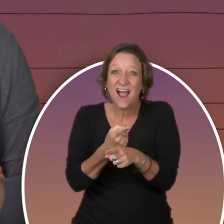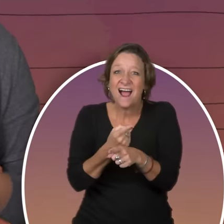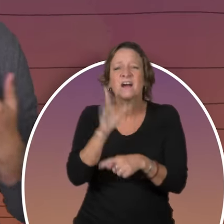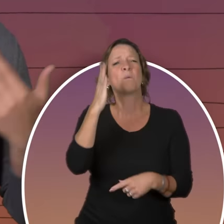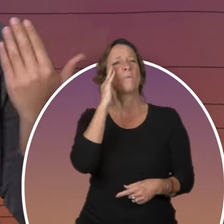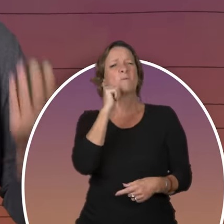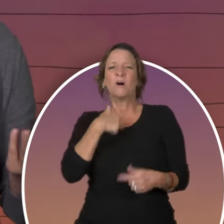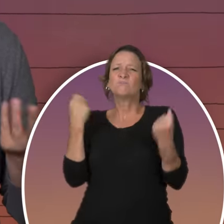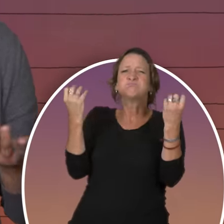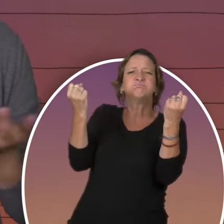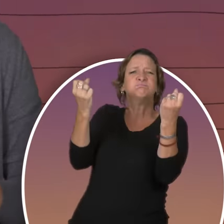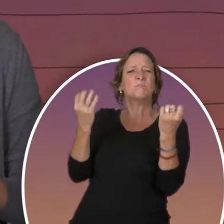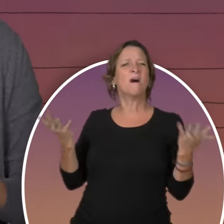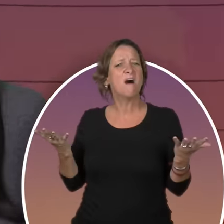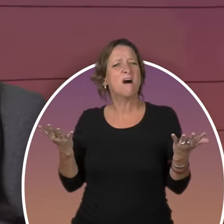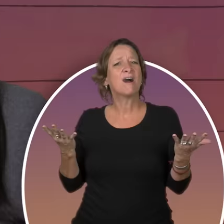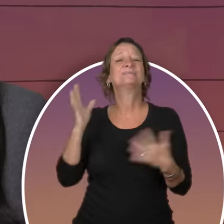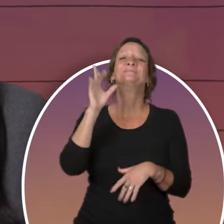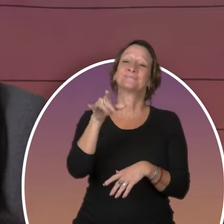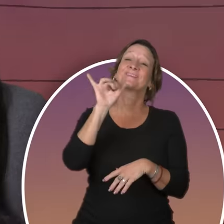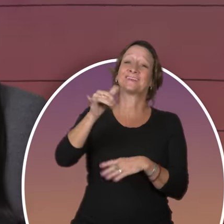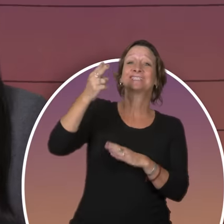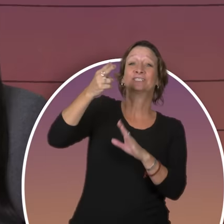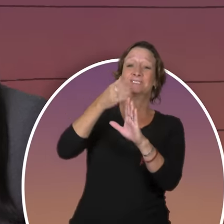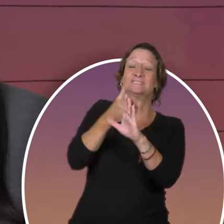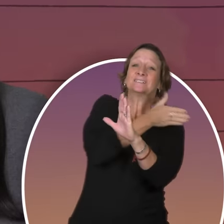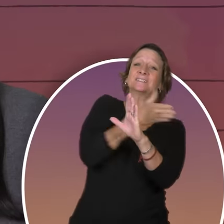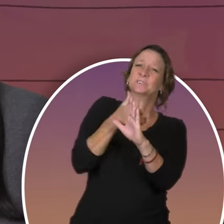So why don't more of us sign? That's where we get into some pretty painful history.